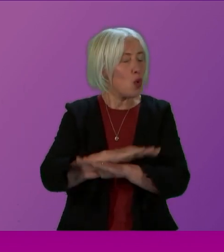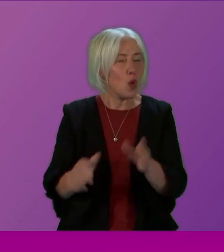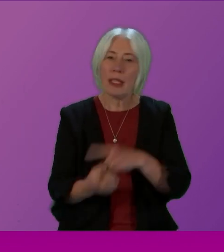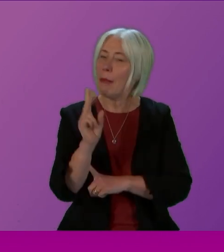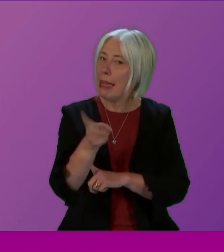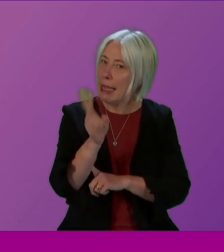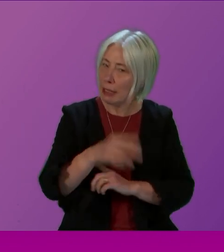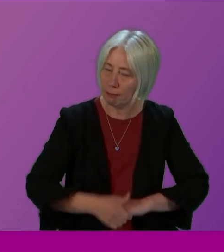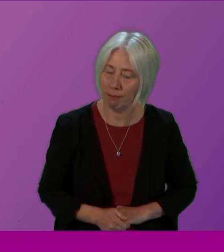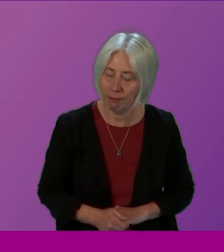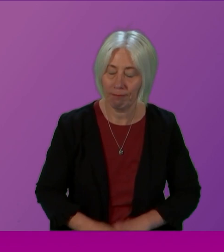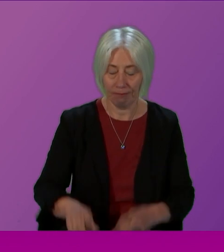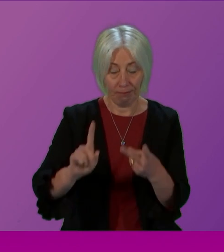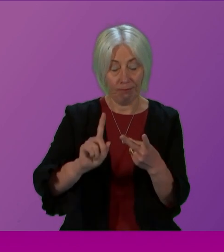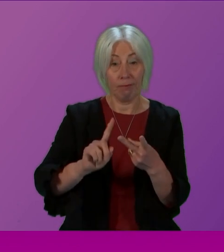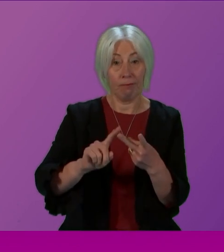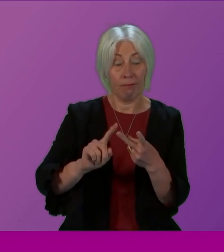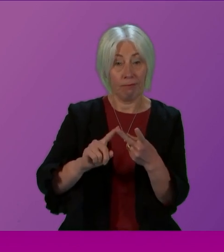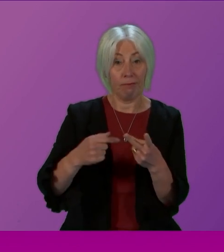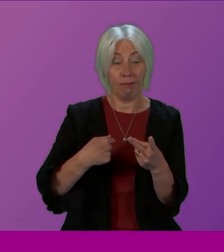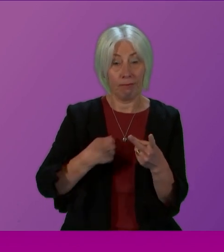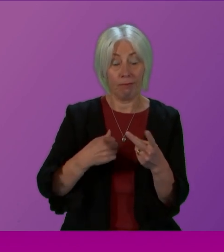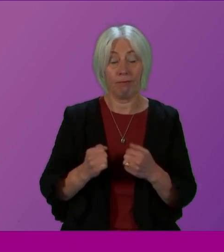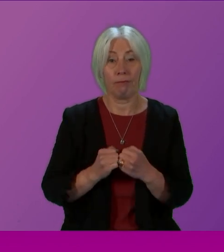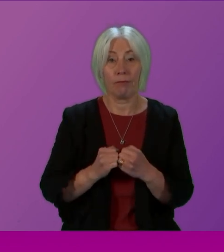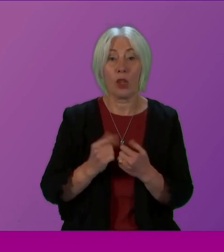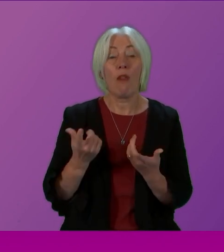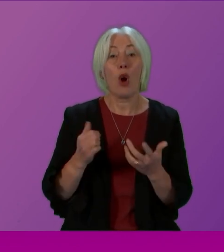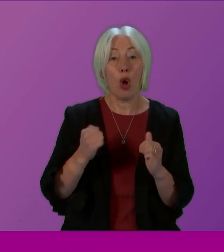My second point is in relation to the construction of the ferries.